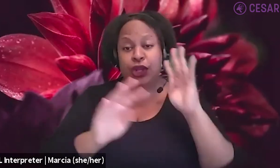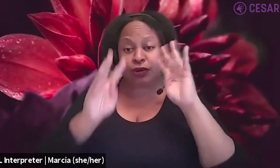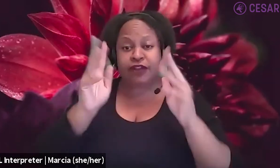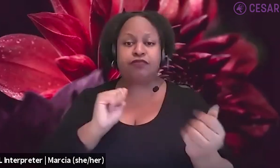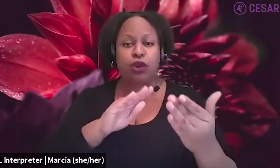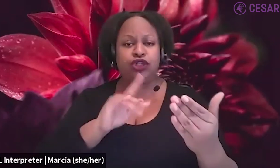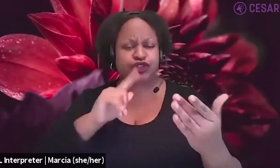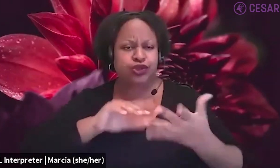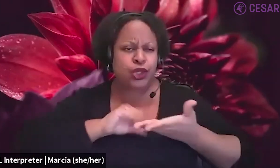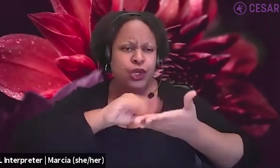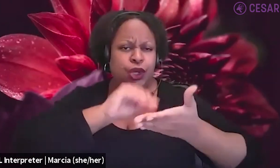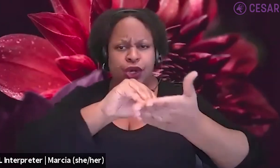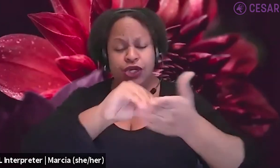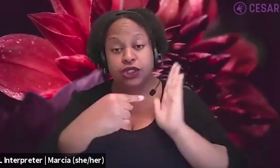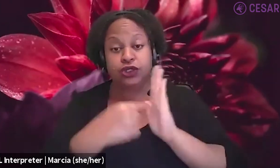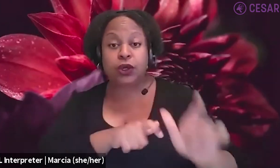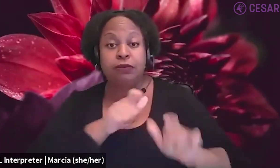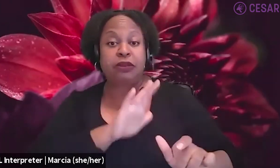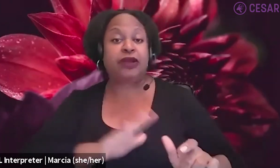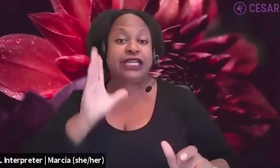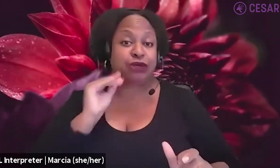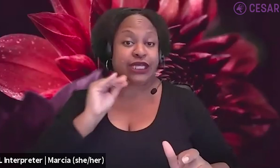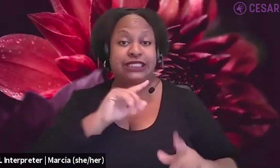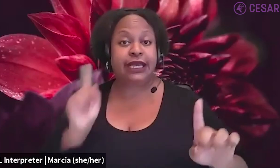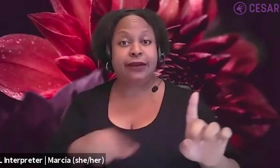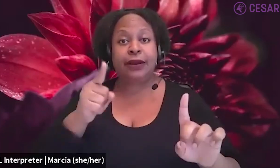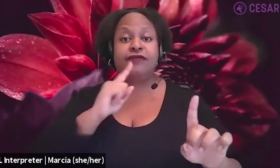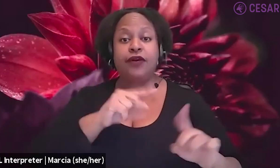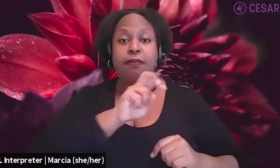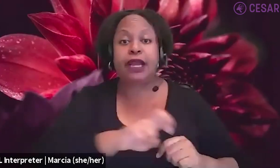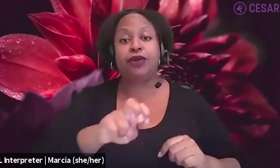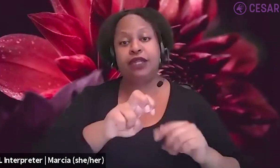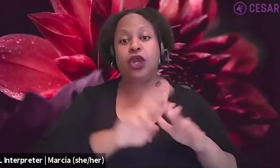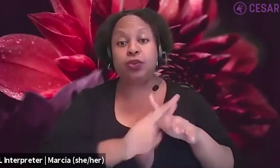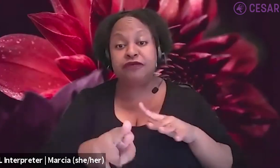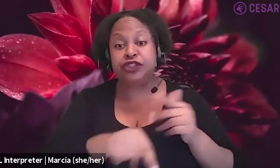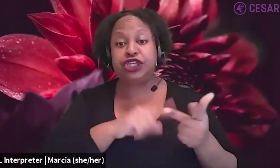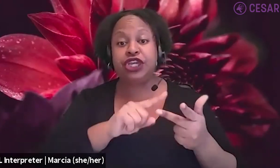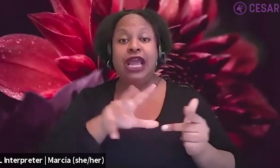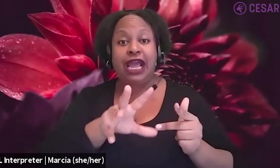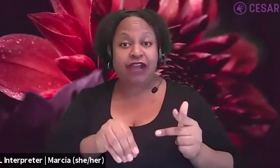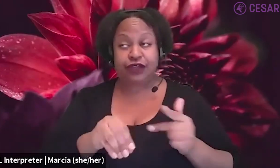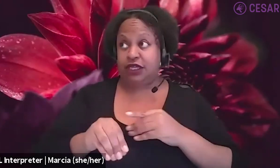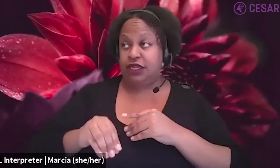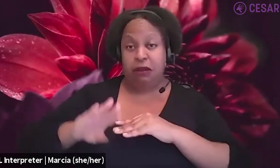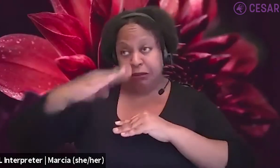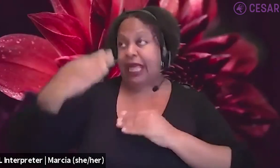that reflect experiences and aspirations of migrant refugee, African and Black diasporic.